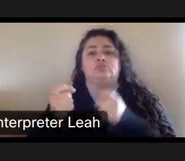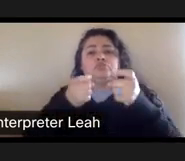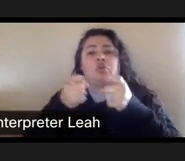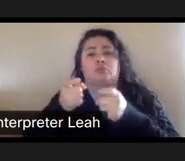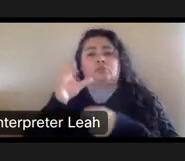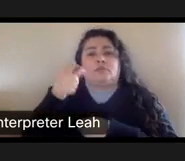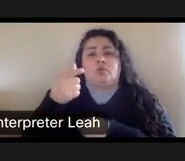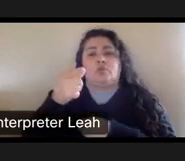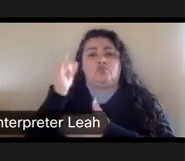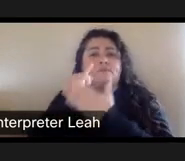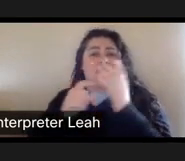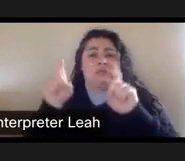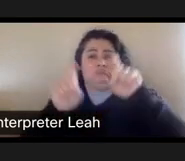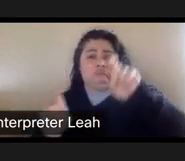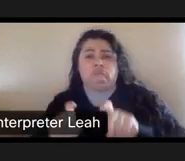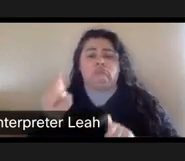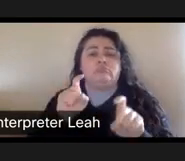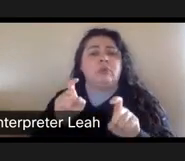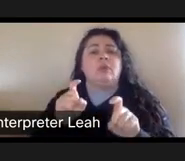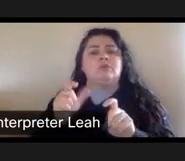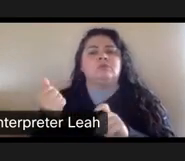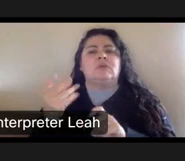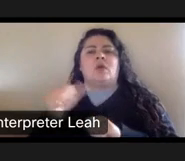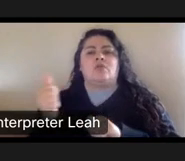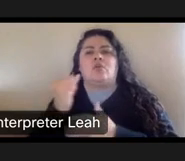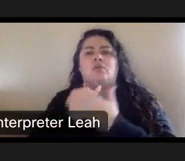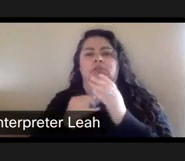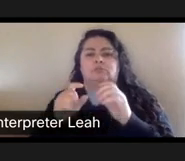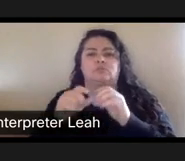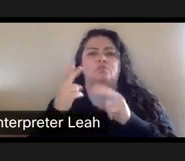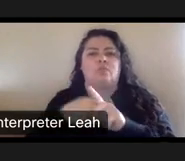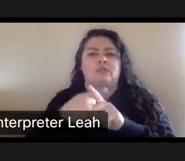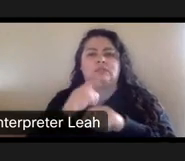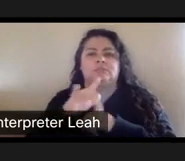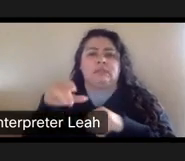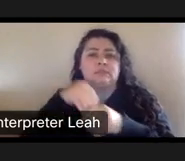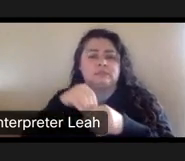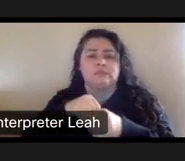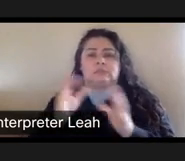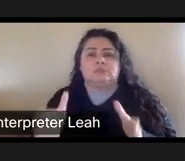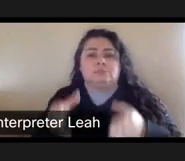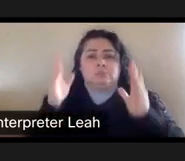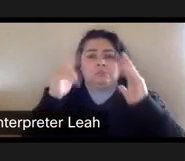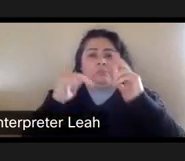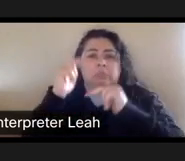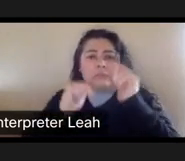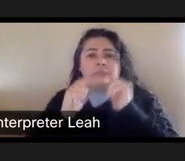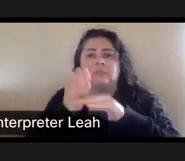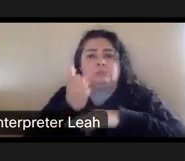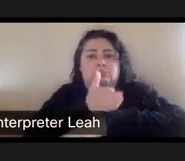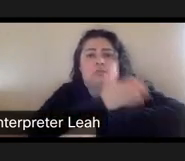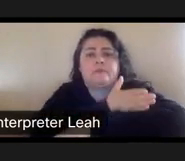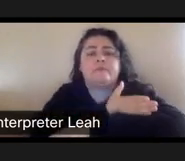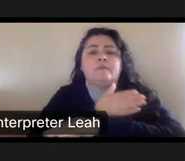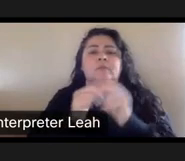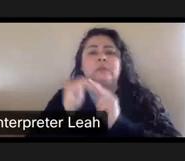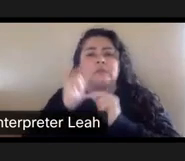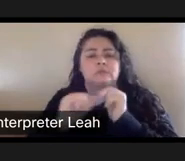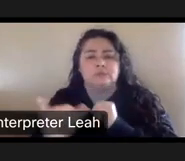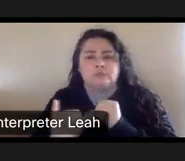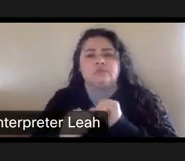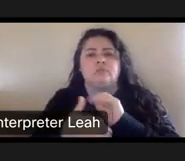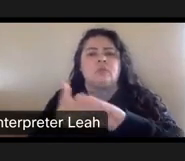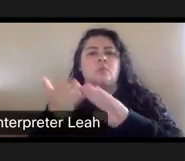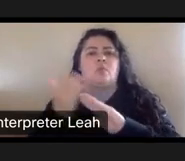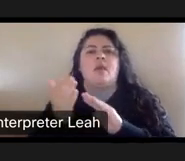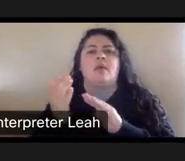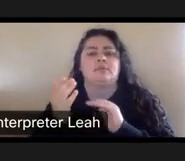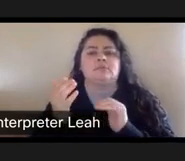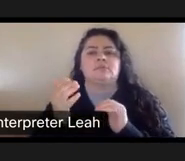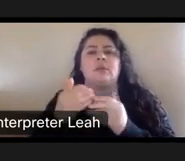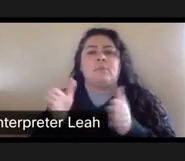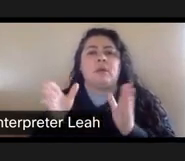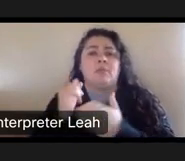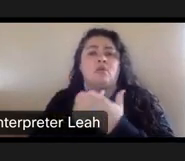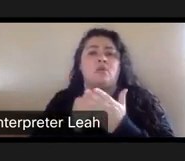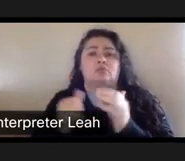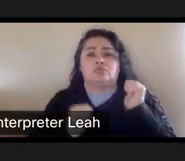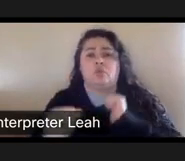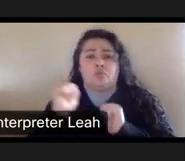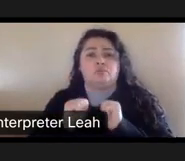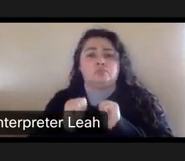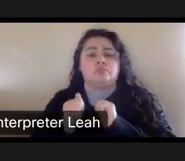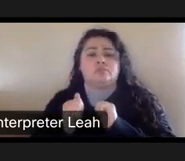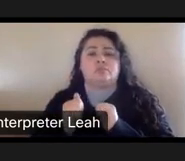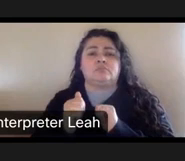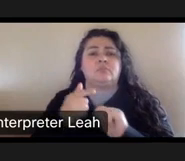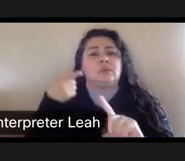So colon and several other artists rented studio space in the warehouse, and they work to improve the conditions of the warehouse. And they also, like, ran a major if you will public art show where there were specific rules. Mr.